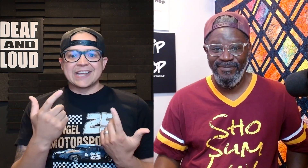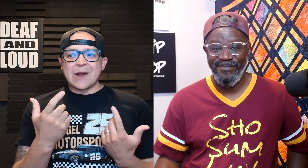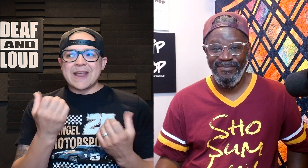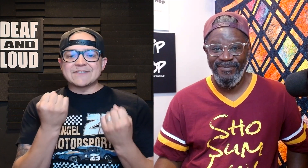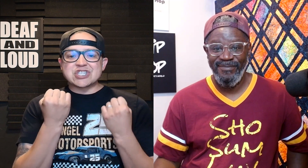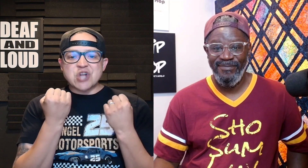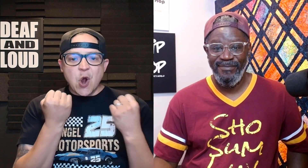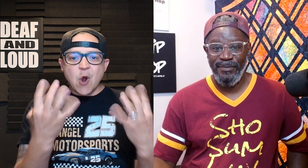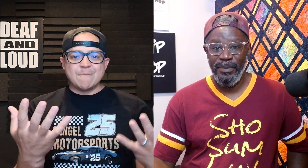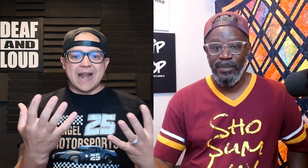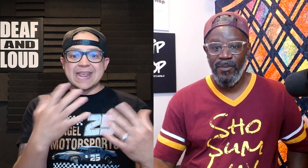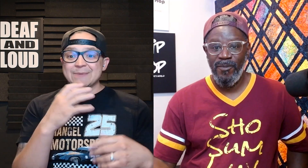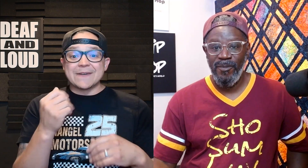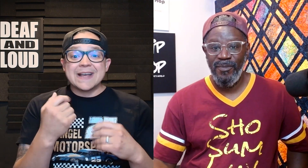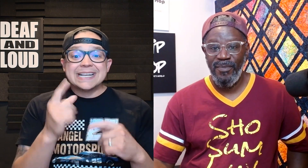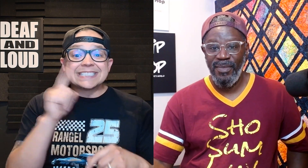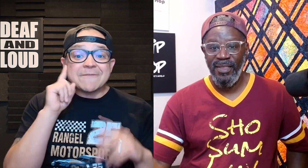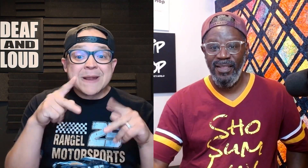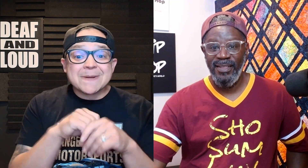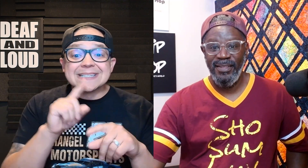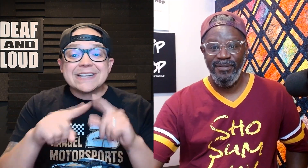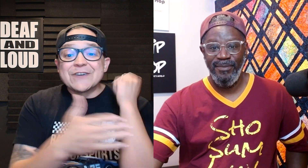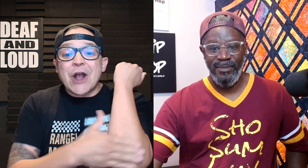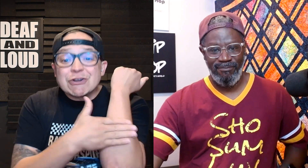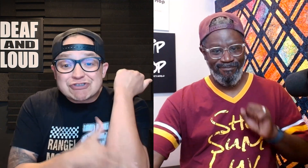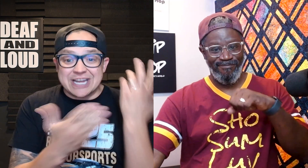We have so many, we have Deaf people in different countries.